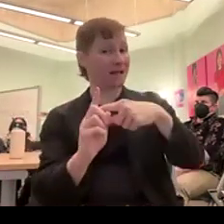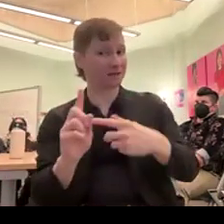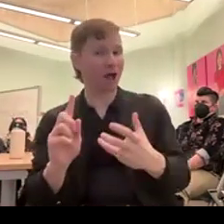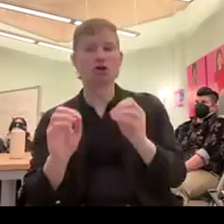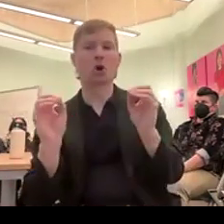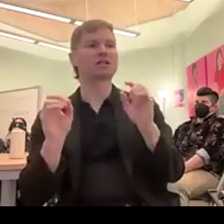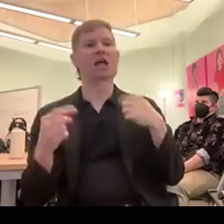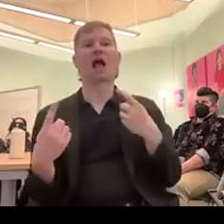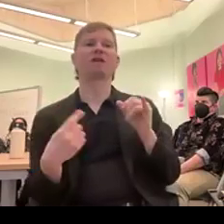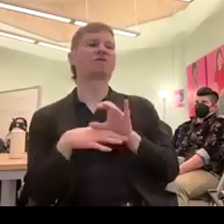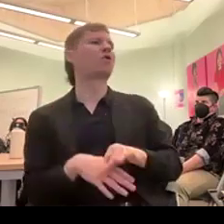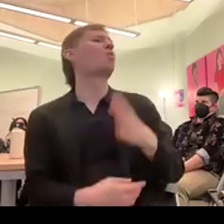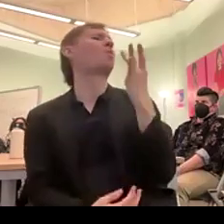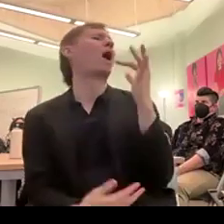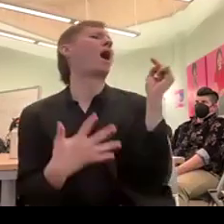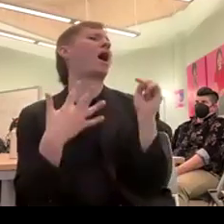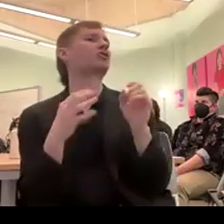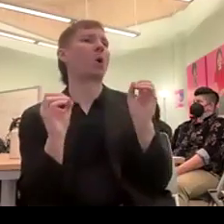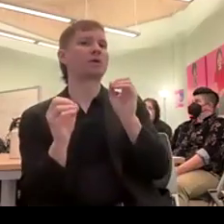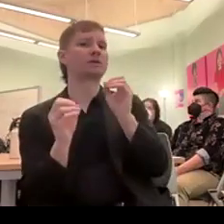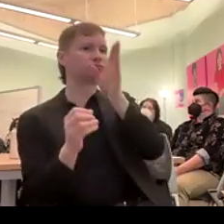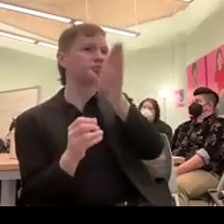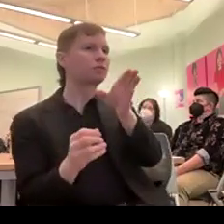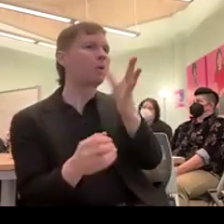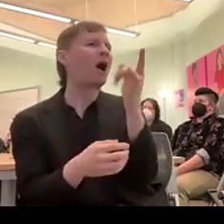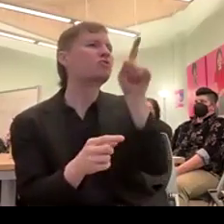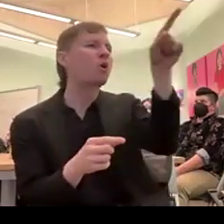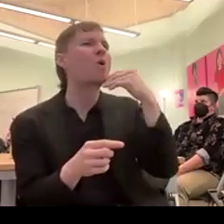You know, no one's ever, what's a good thing is that no one's ever forced me to be like, "Oh,